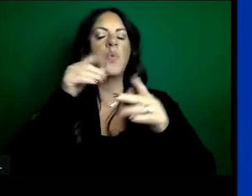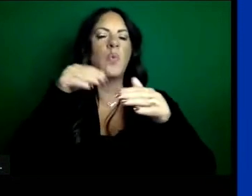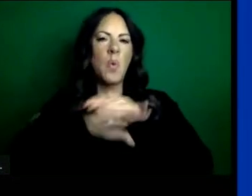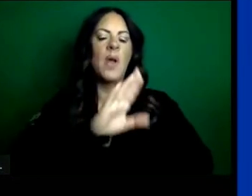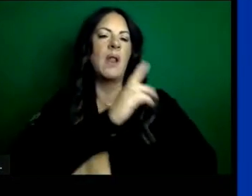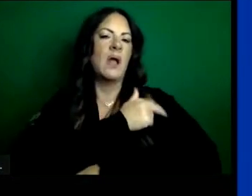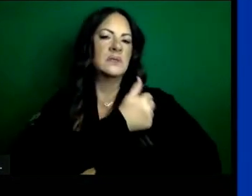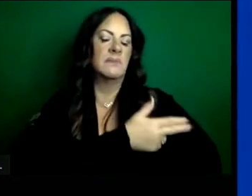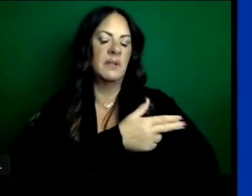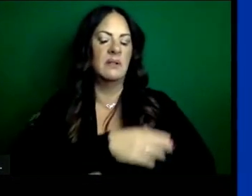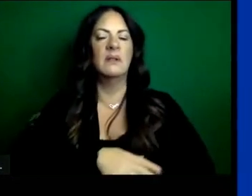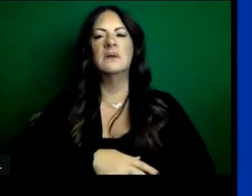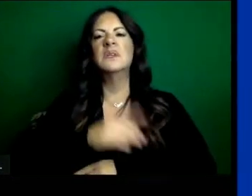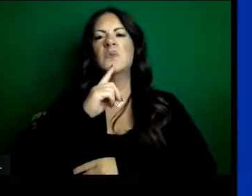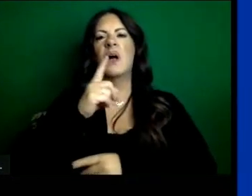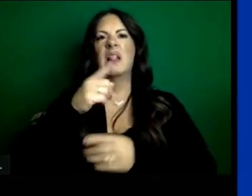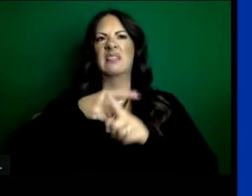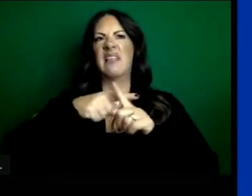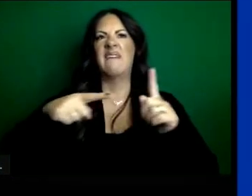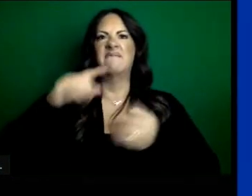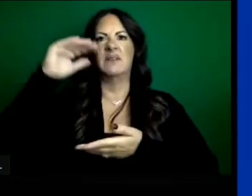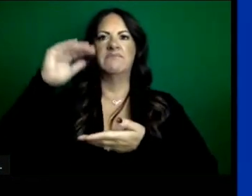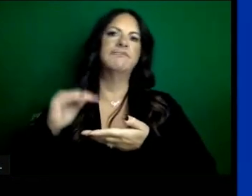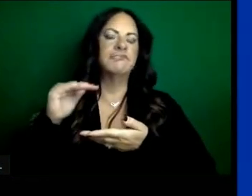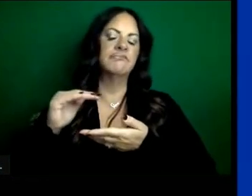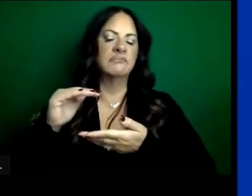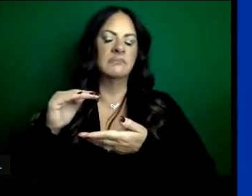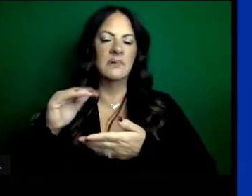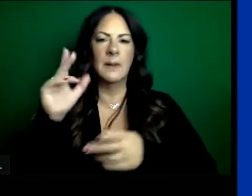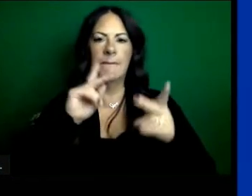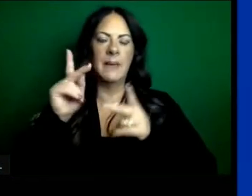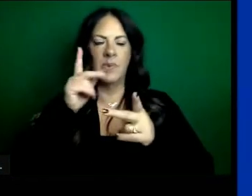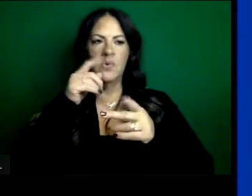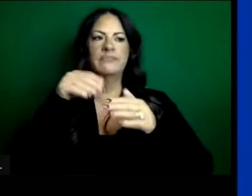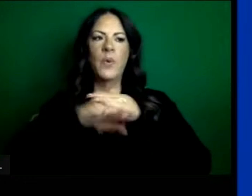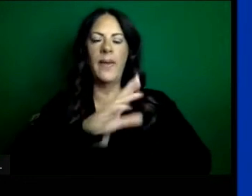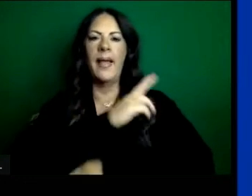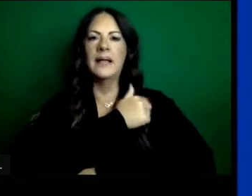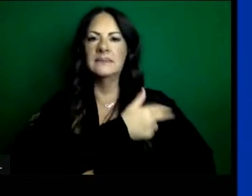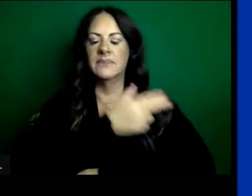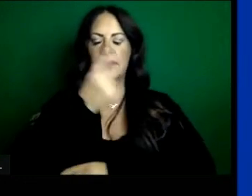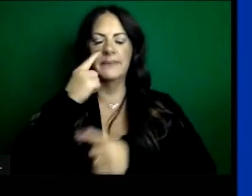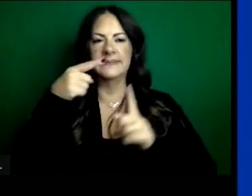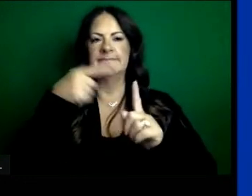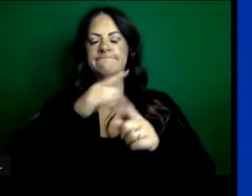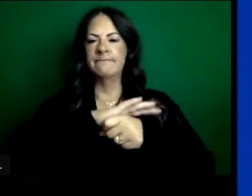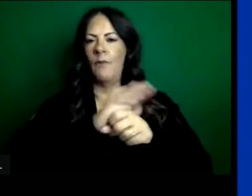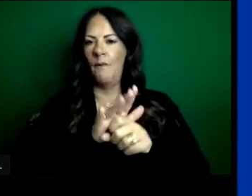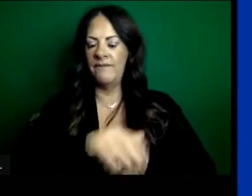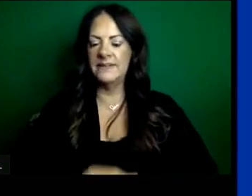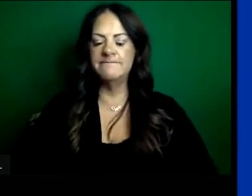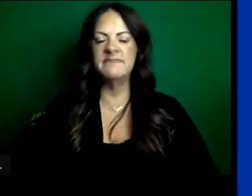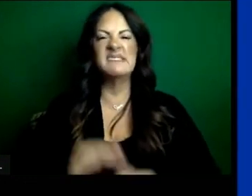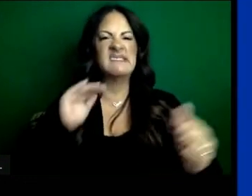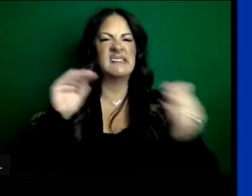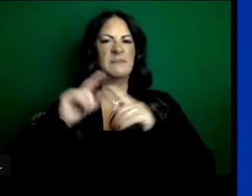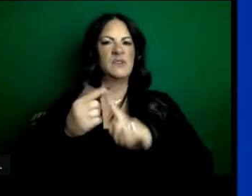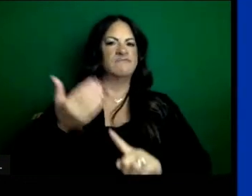YESTERDAY. WE WERE IN THE 1700 RANGE FOR TOTAL HOSPITALIZATIONS SO MORE